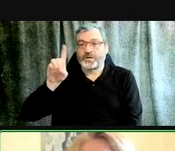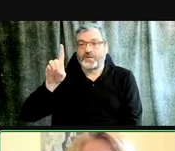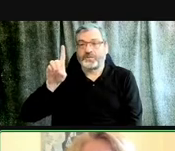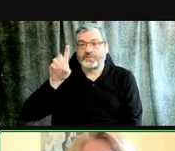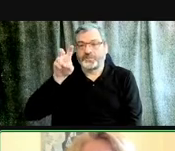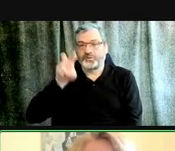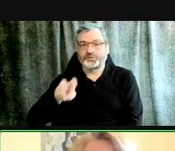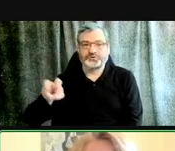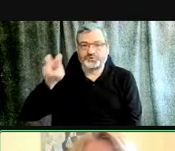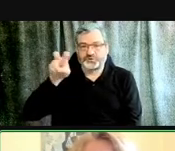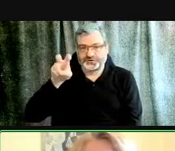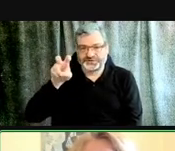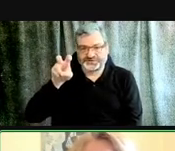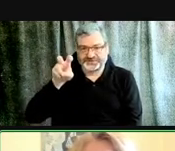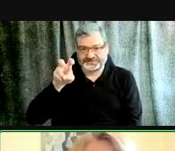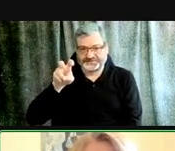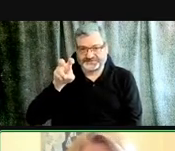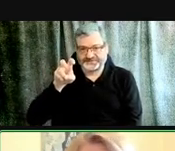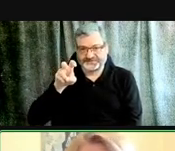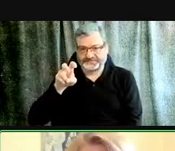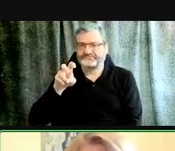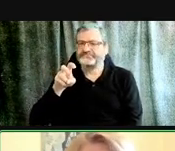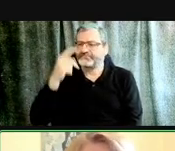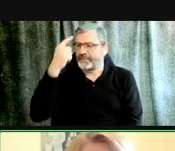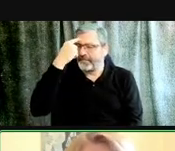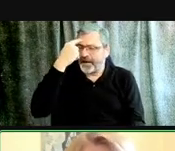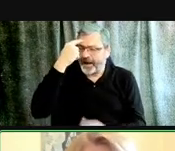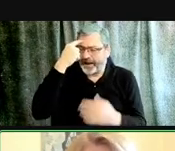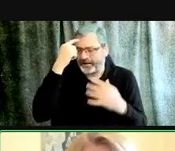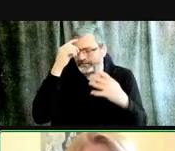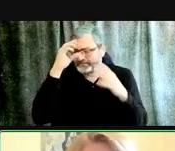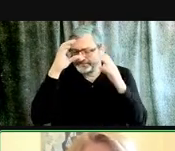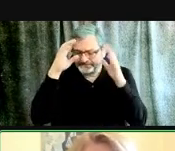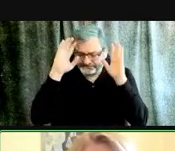art viewing and art therapy in our Museum galleries and gardens.